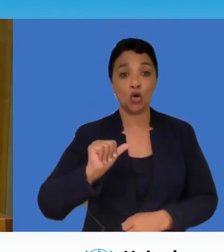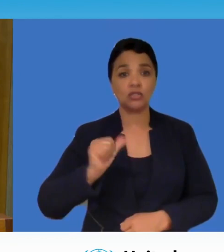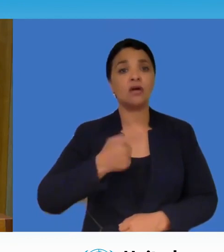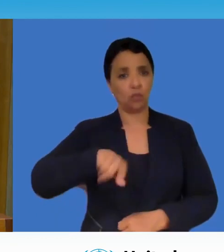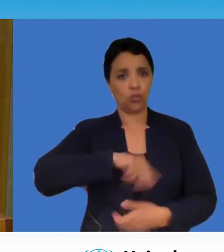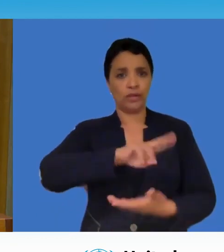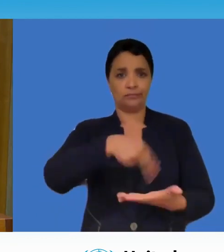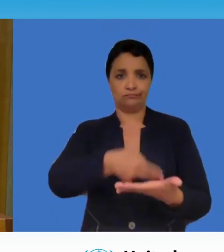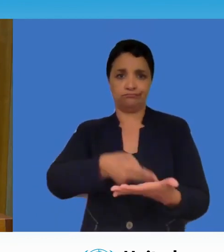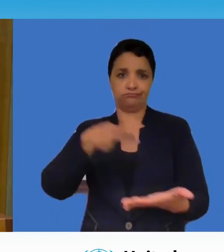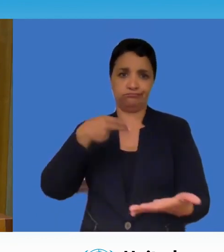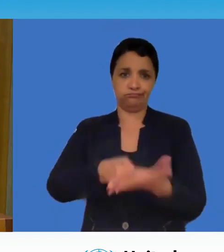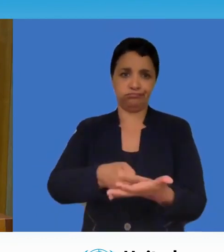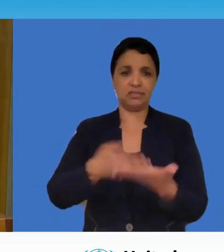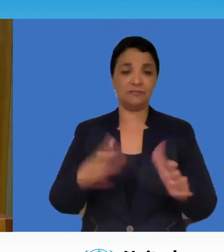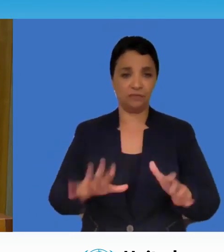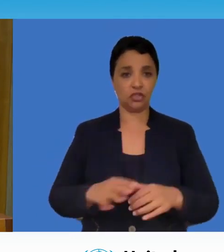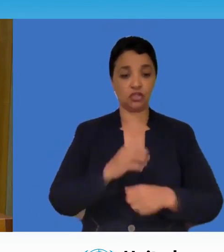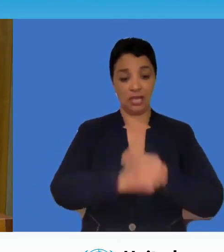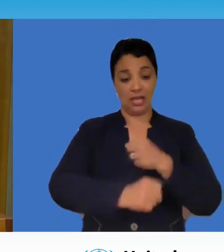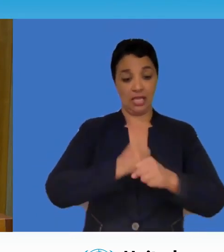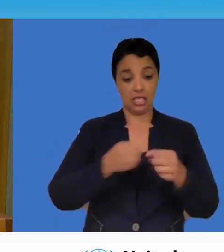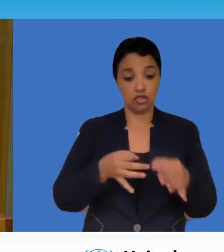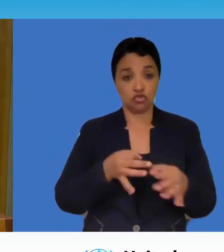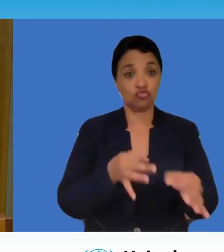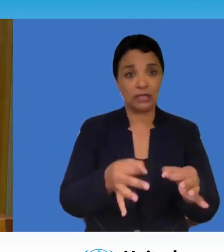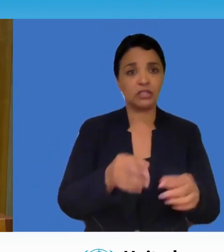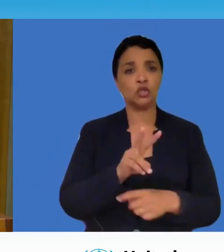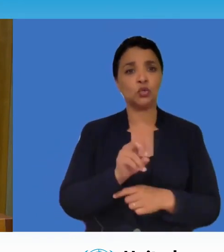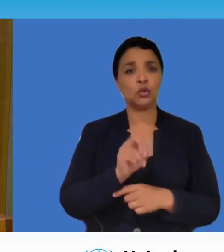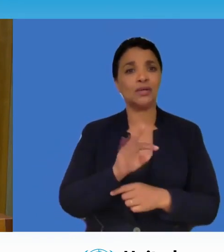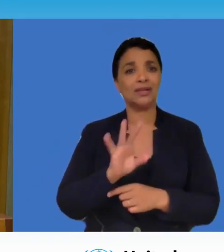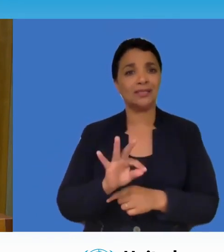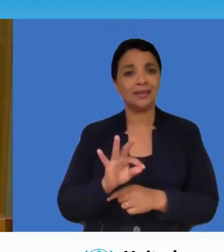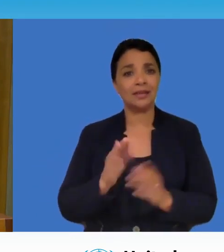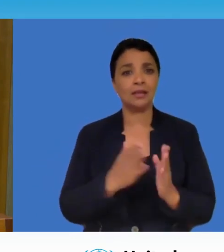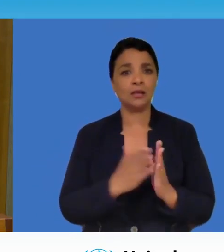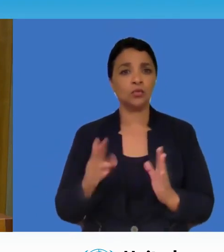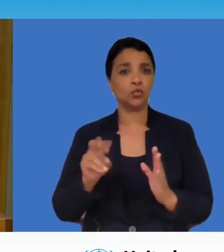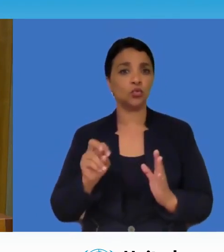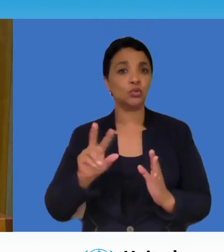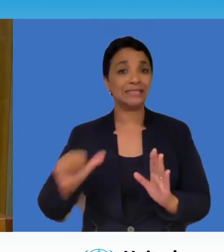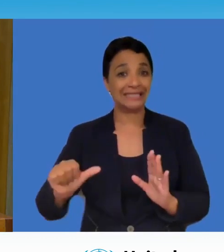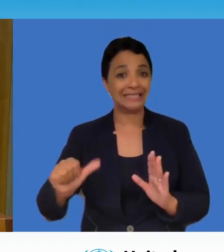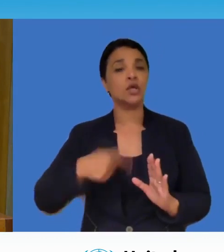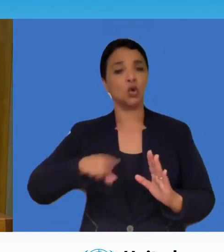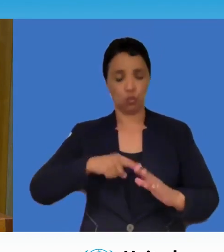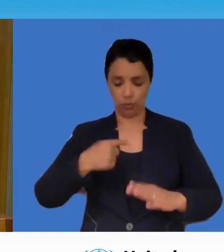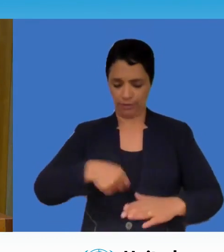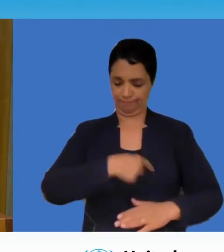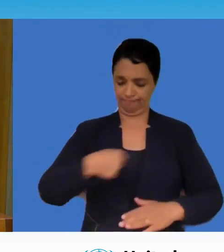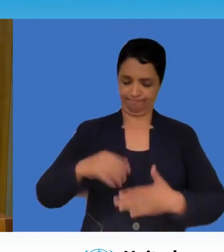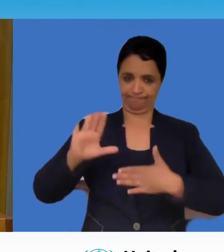one of these signatories and our strategic plan for 2023 26 commits to making humanitarian work